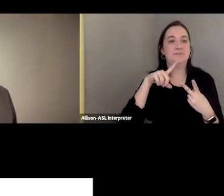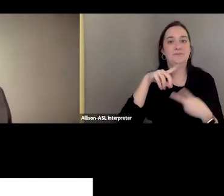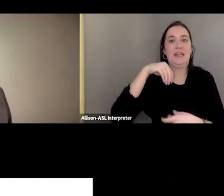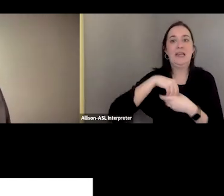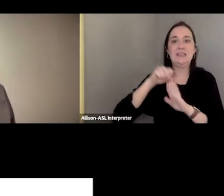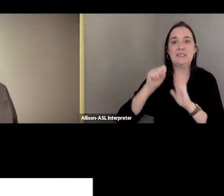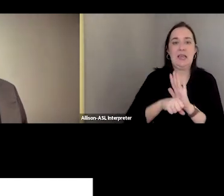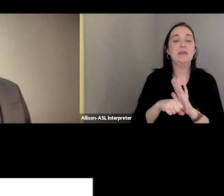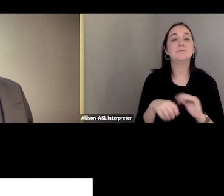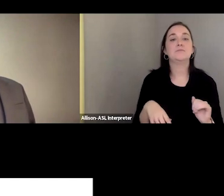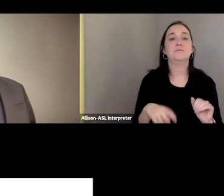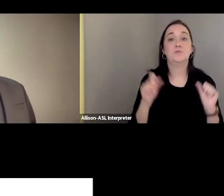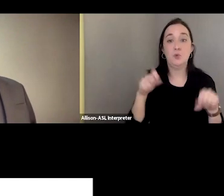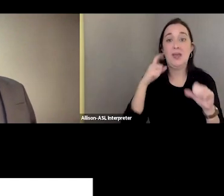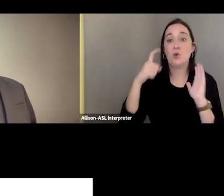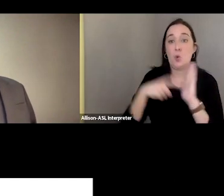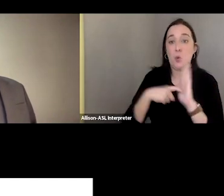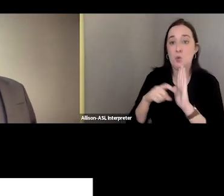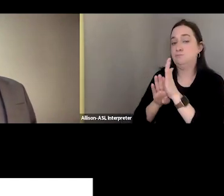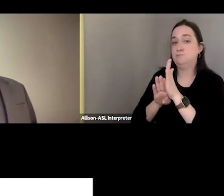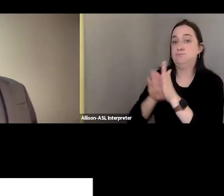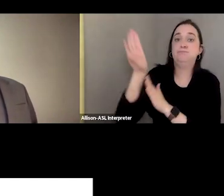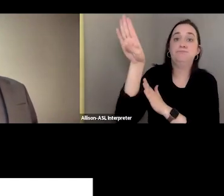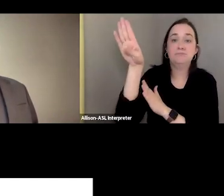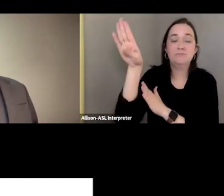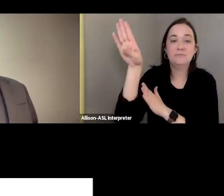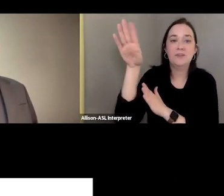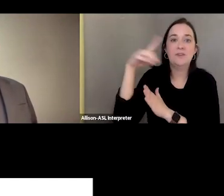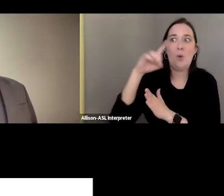you could see an increase of people searching for help online.